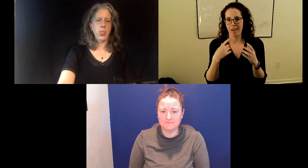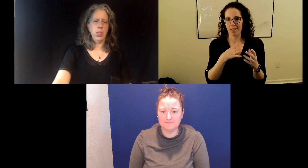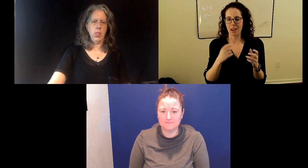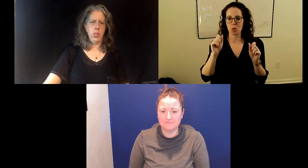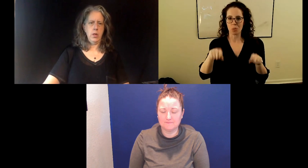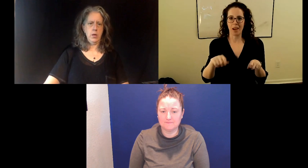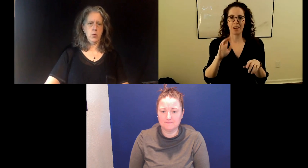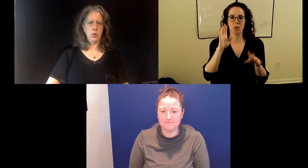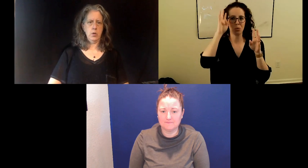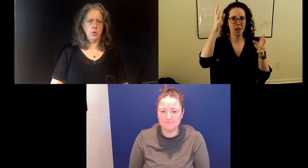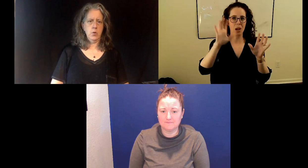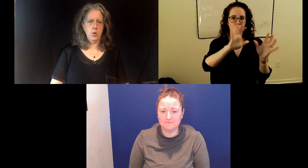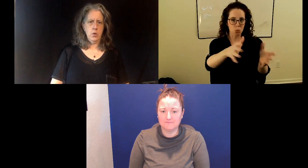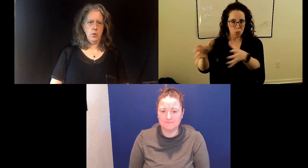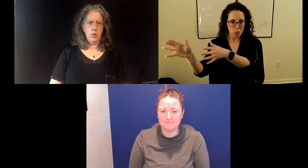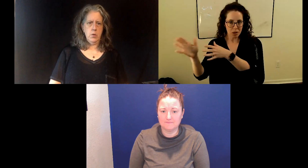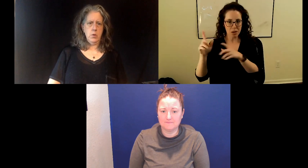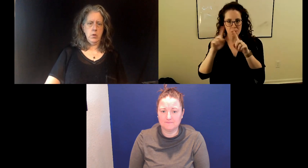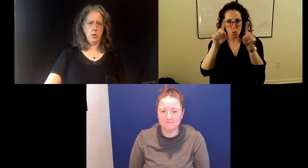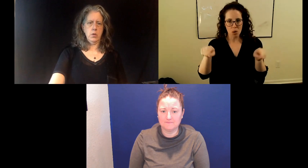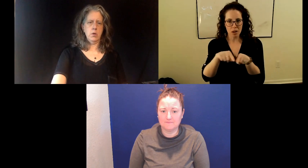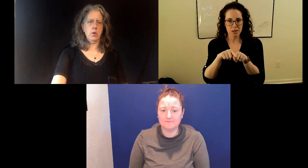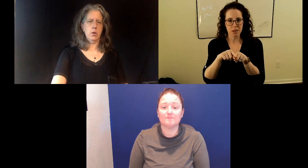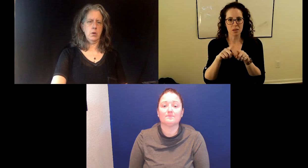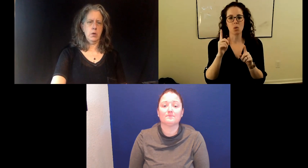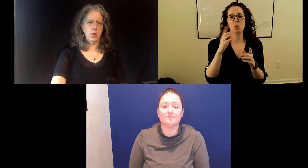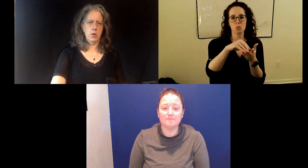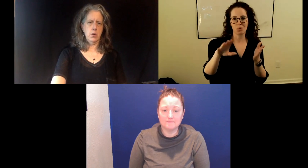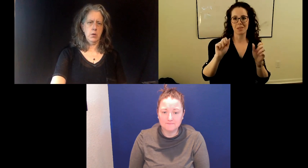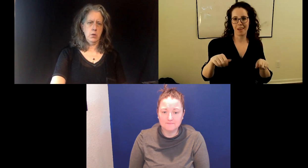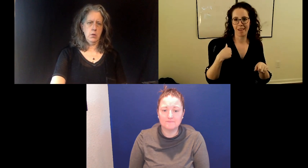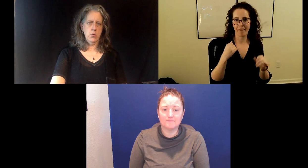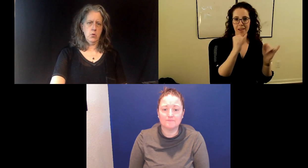in addition to jamboard and so i like that because then i can make up more groups on